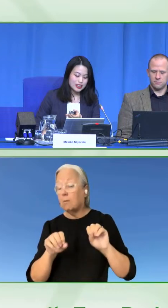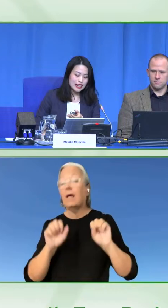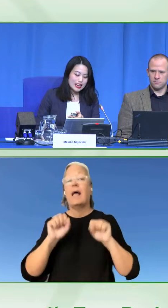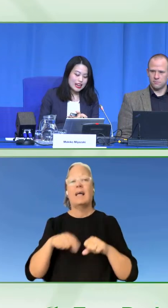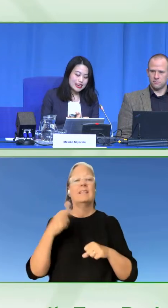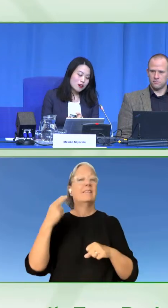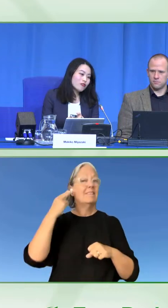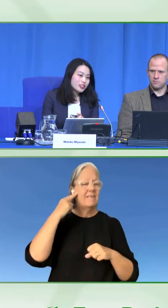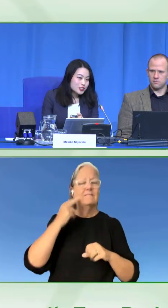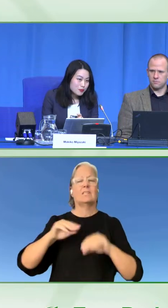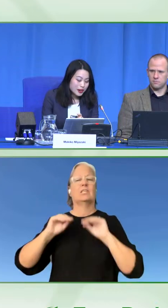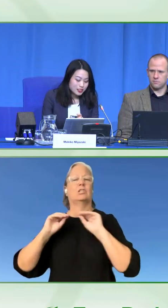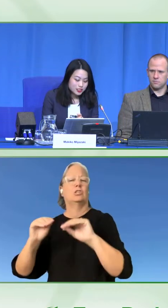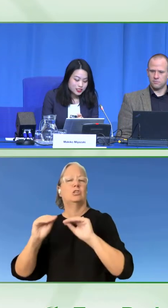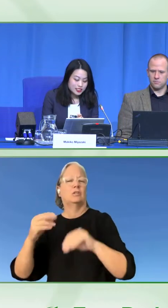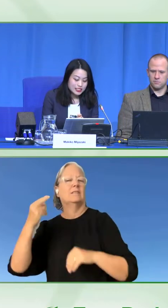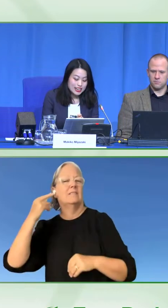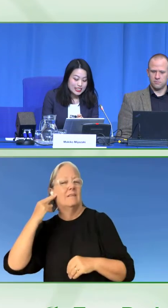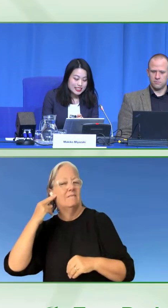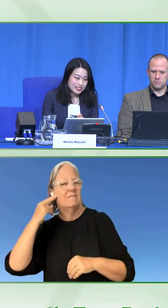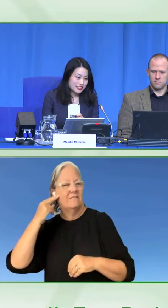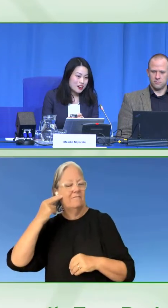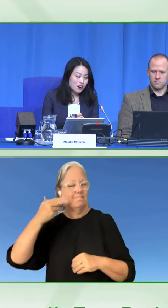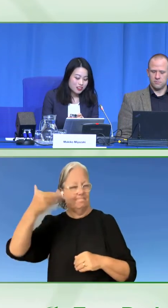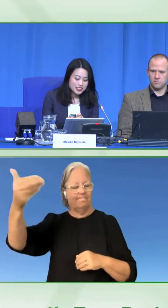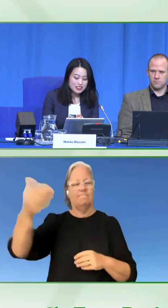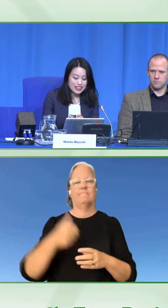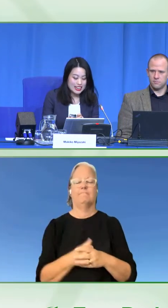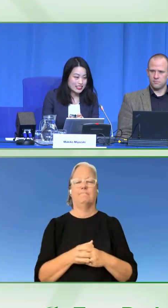regional mobility issues.